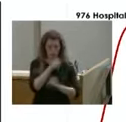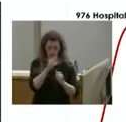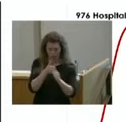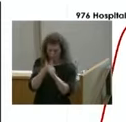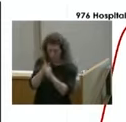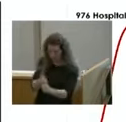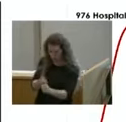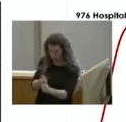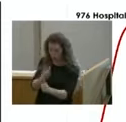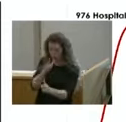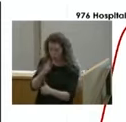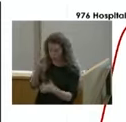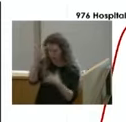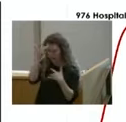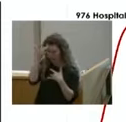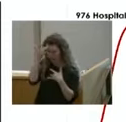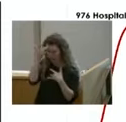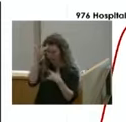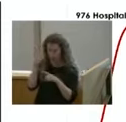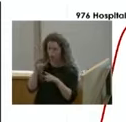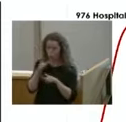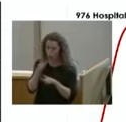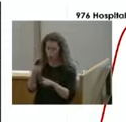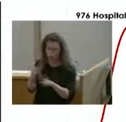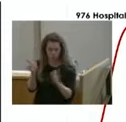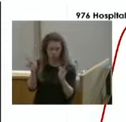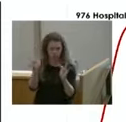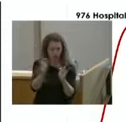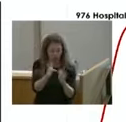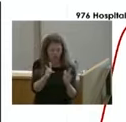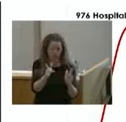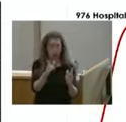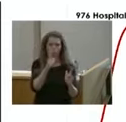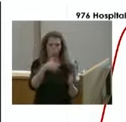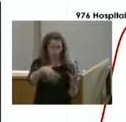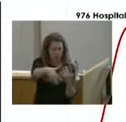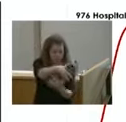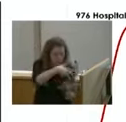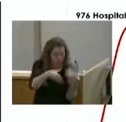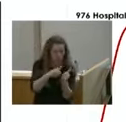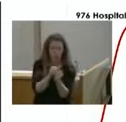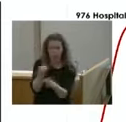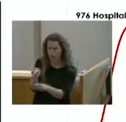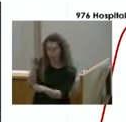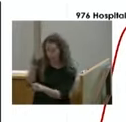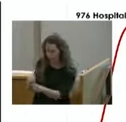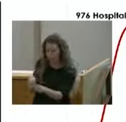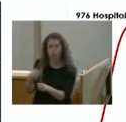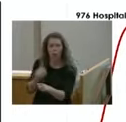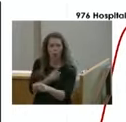That is a huge piece of this that really needs to be in place, along with the five